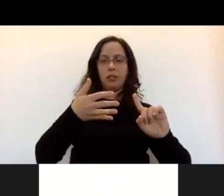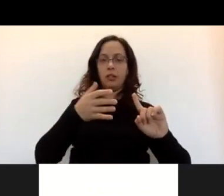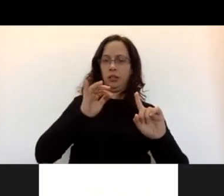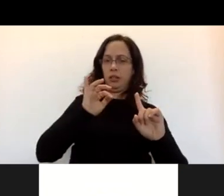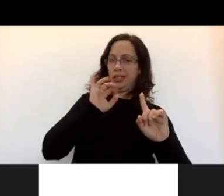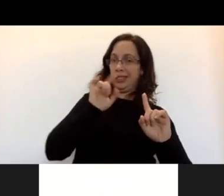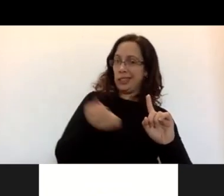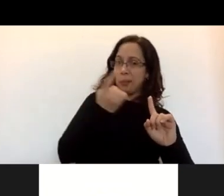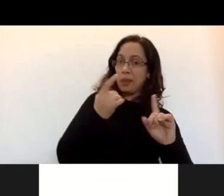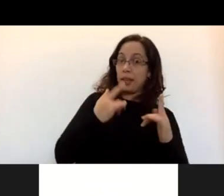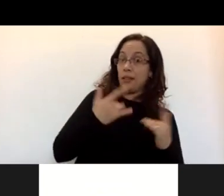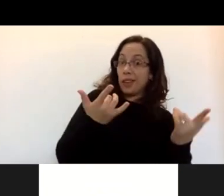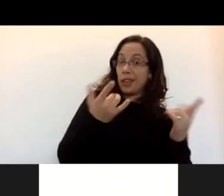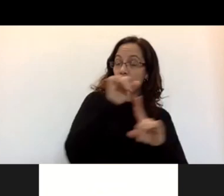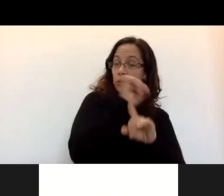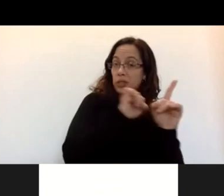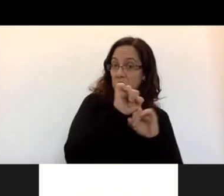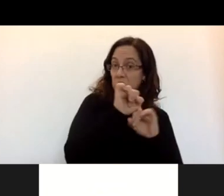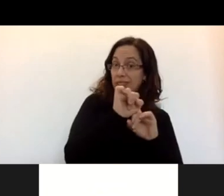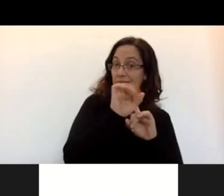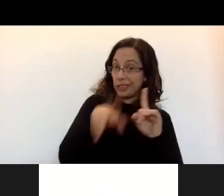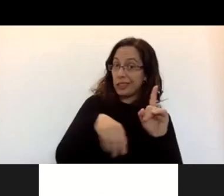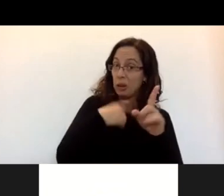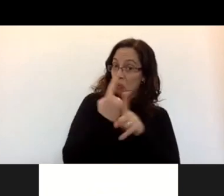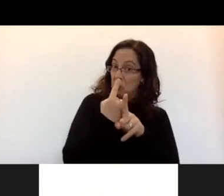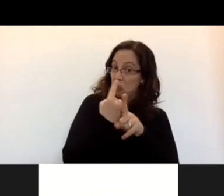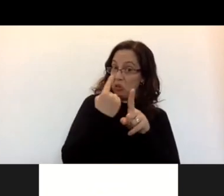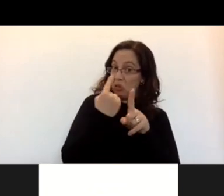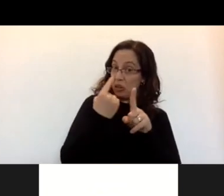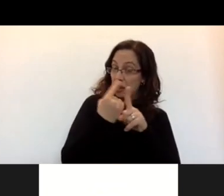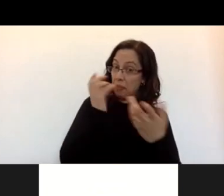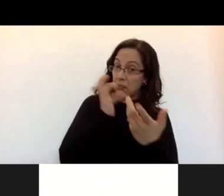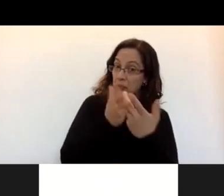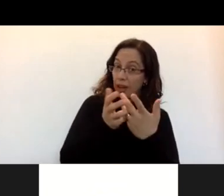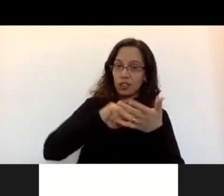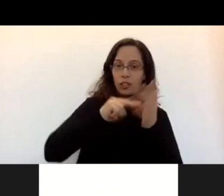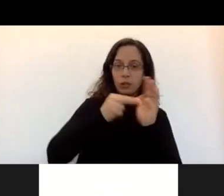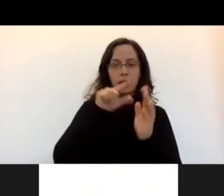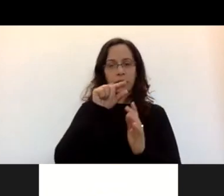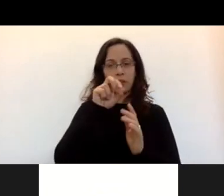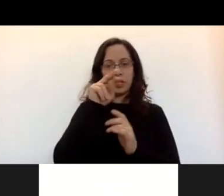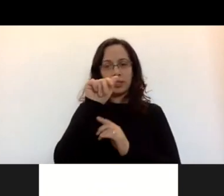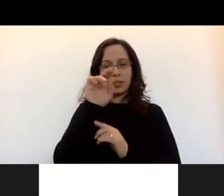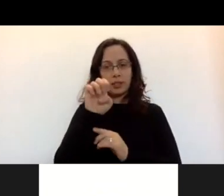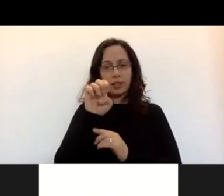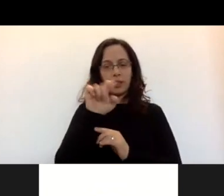or does it not count as a proper you know proper genocide and you've drawn examples uh